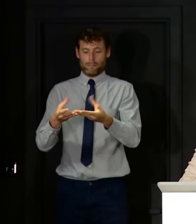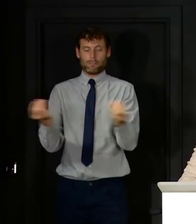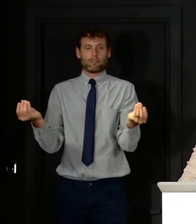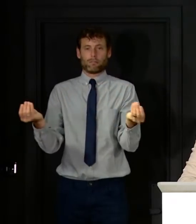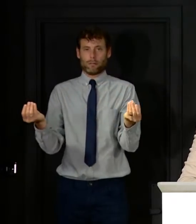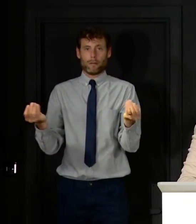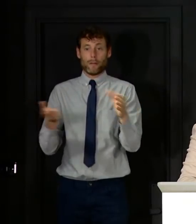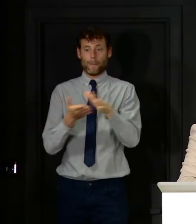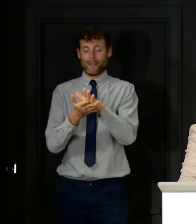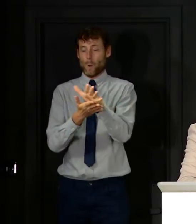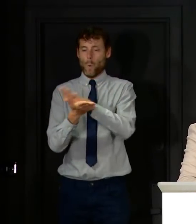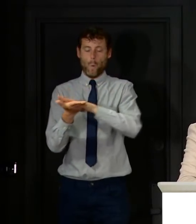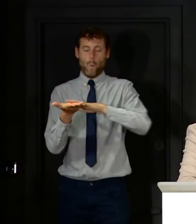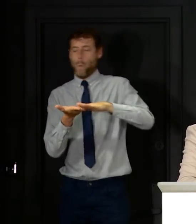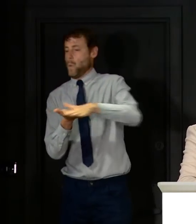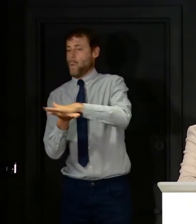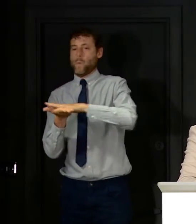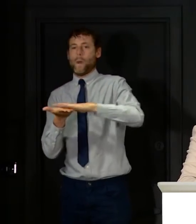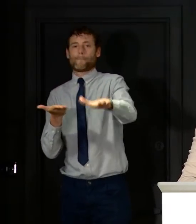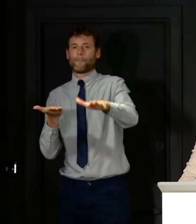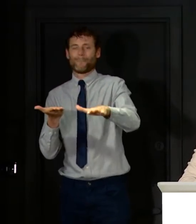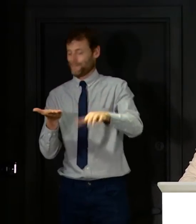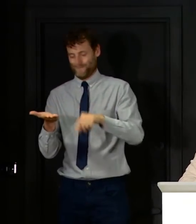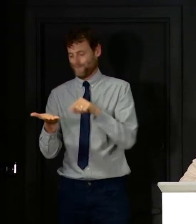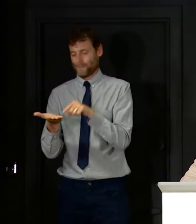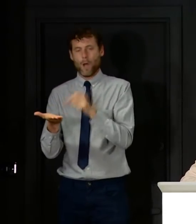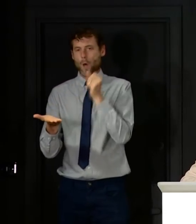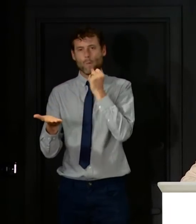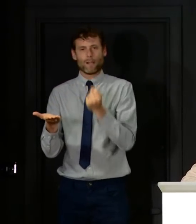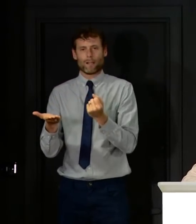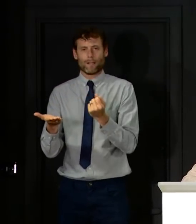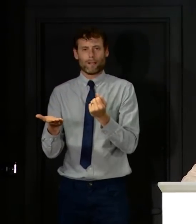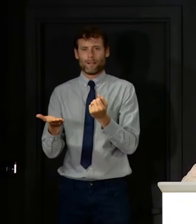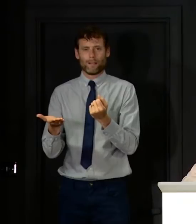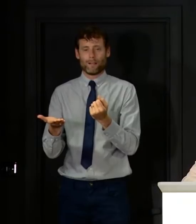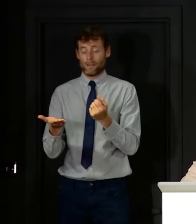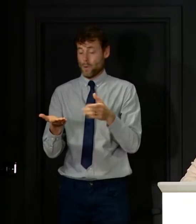is when the virus is gone as a threat, and that possibly only comes with a vaccine that